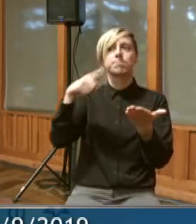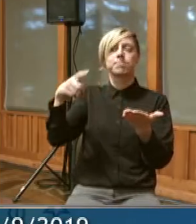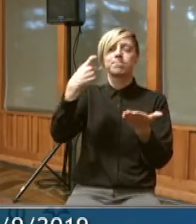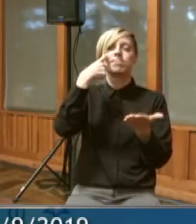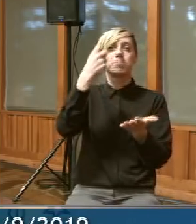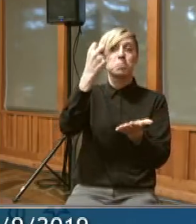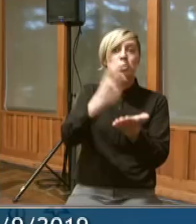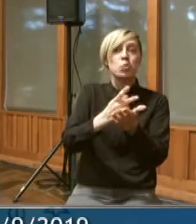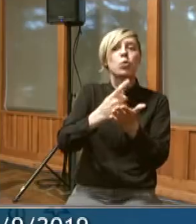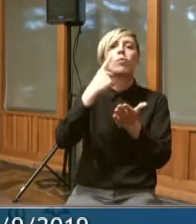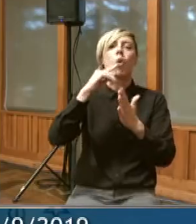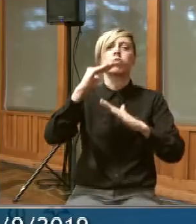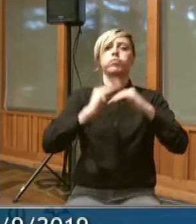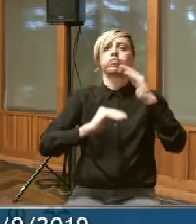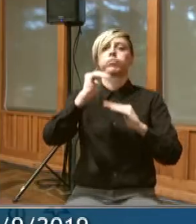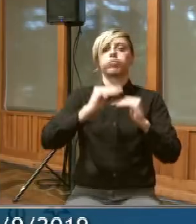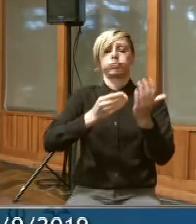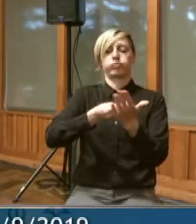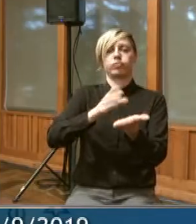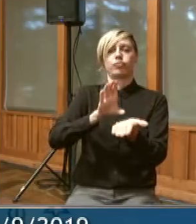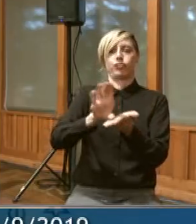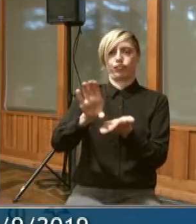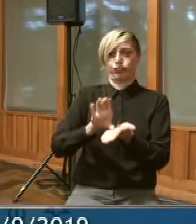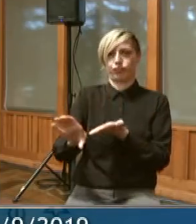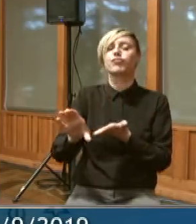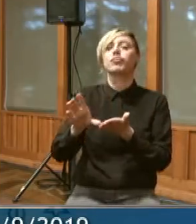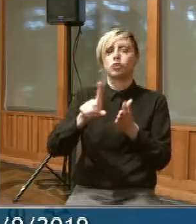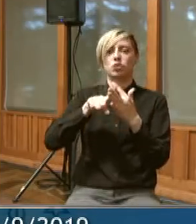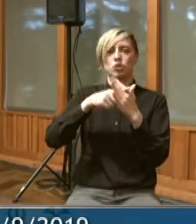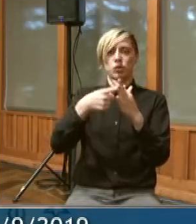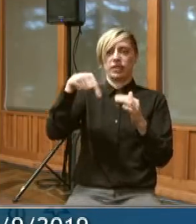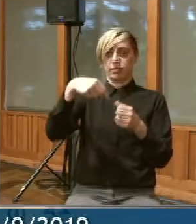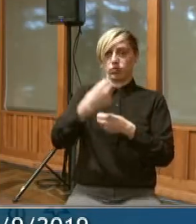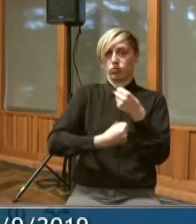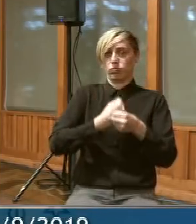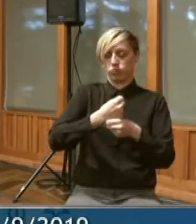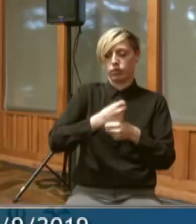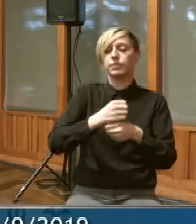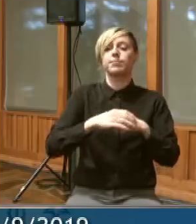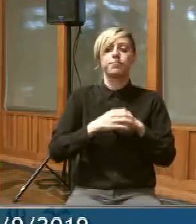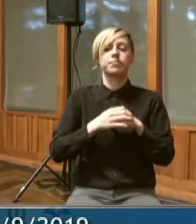PORTLAND BUDGET THE FEDERAL TRANSIT ADMINISTRATION RECOMMENDED DIVISION TRANSIT PROJECT FOR FUNDING.